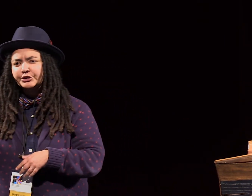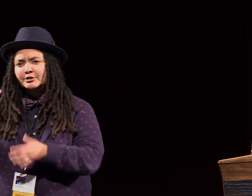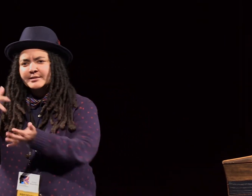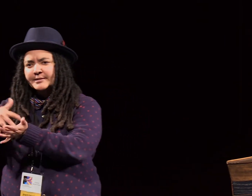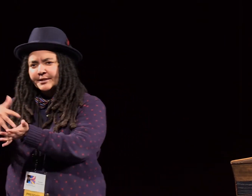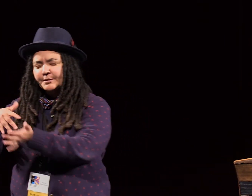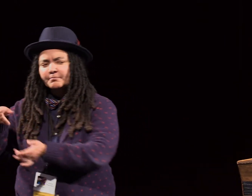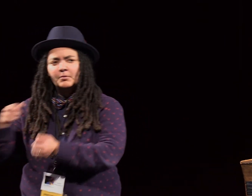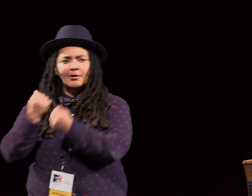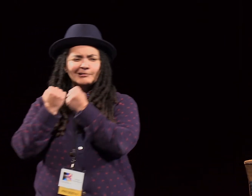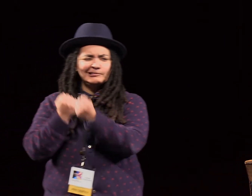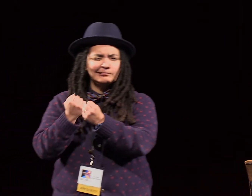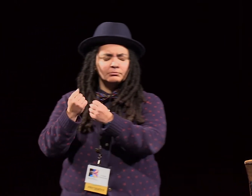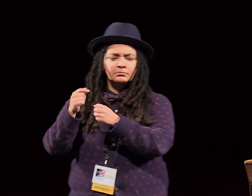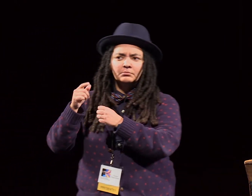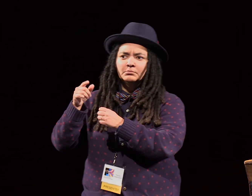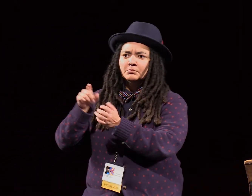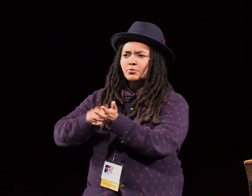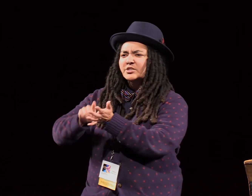Her focus was on gender studies.